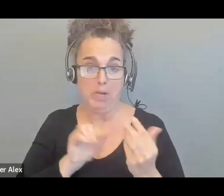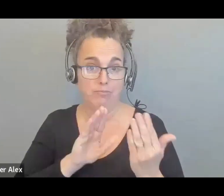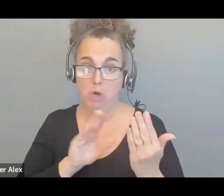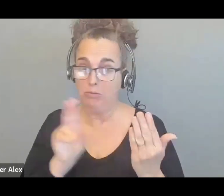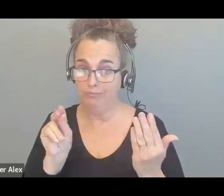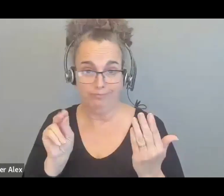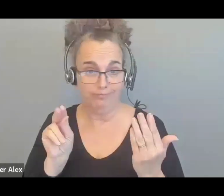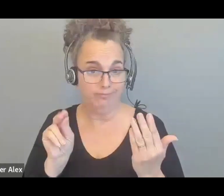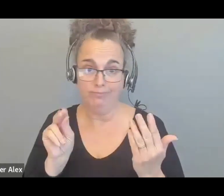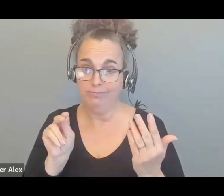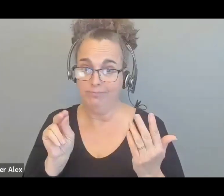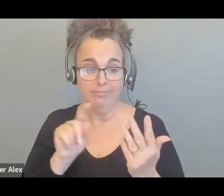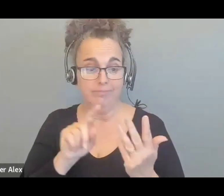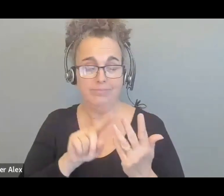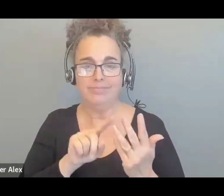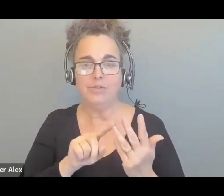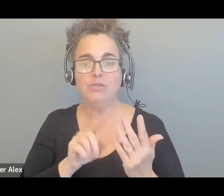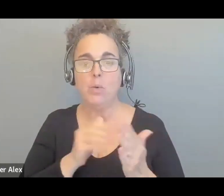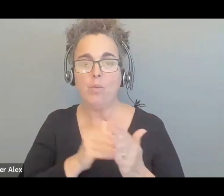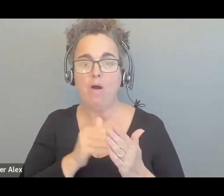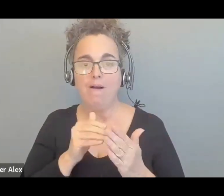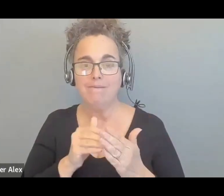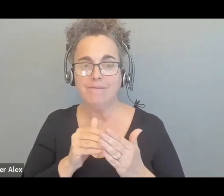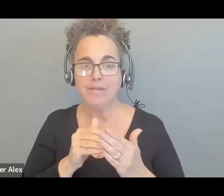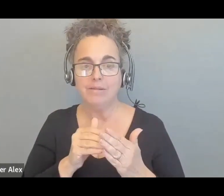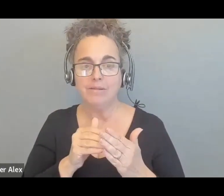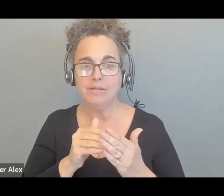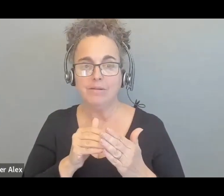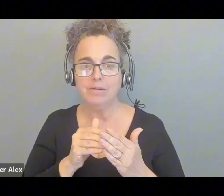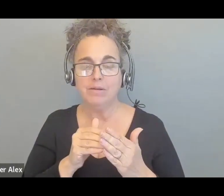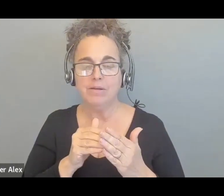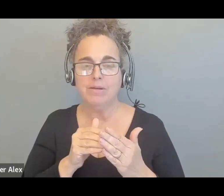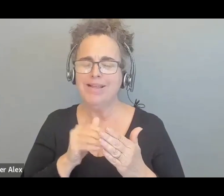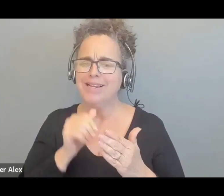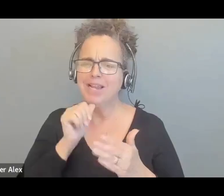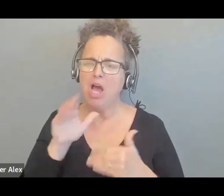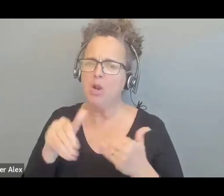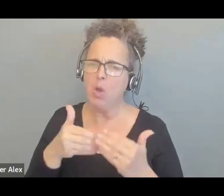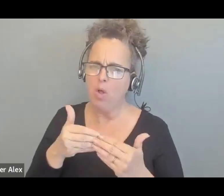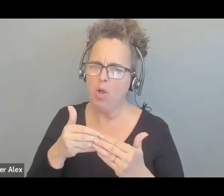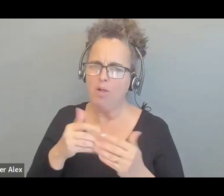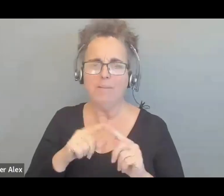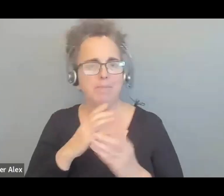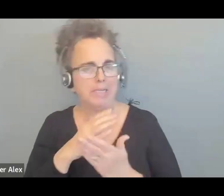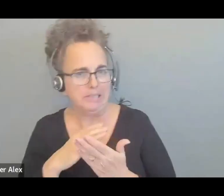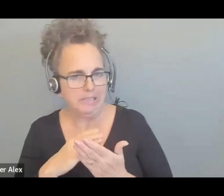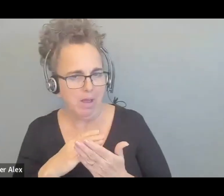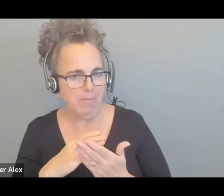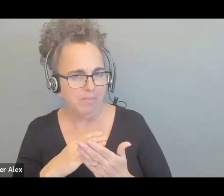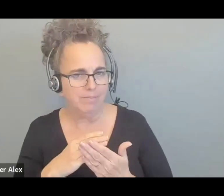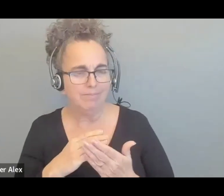And a lot of it, not all of it, some of it can be subjective.